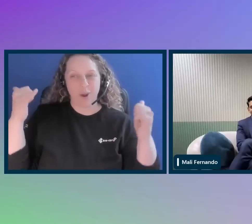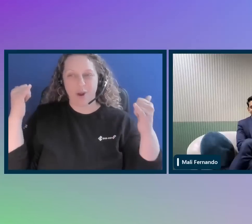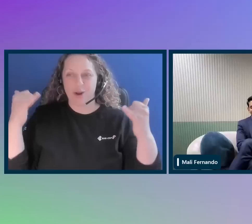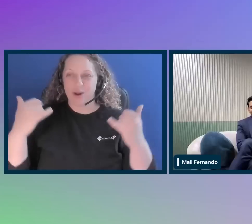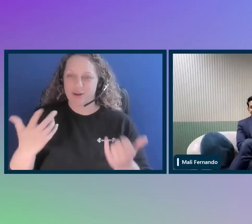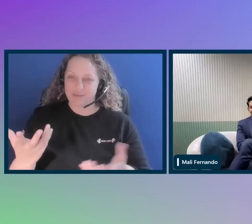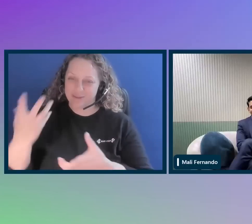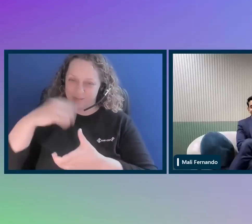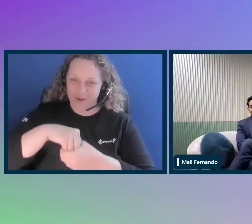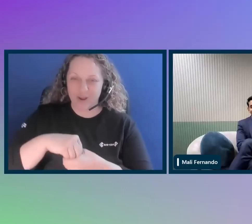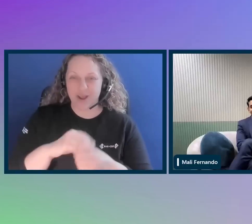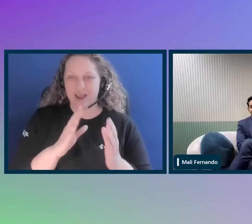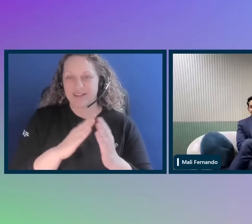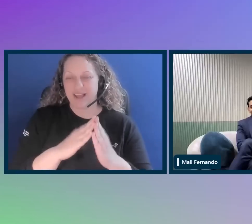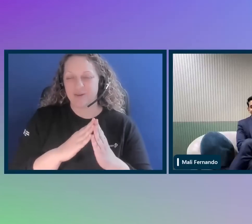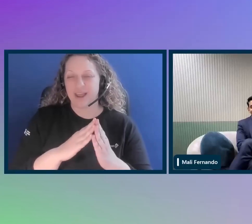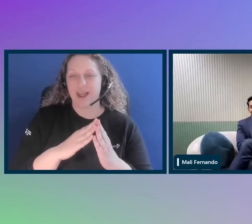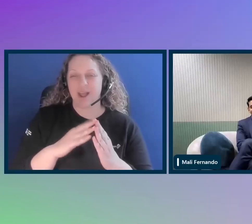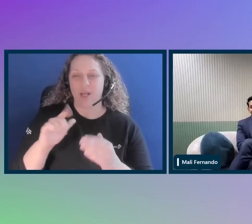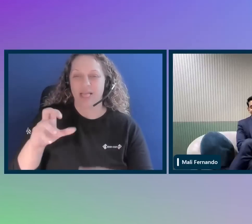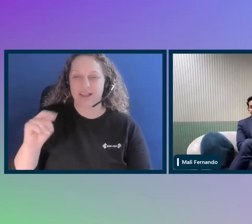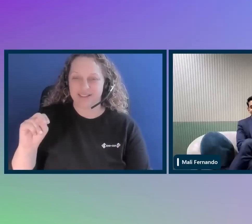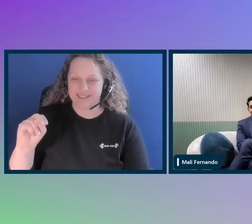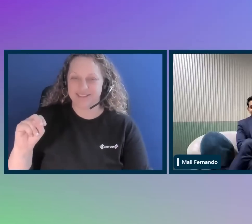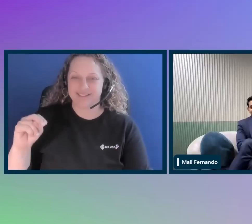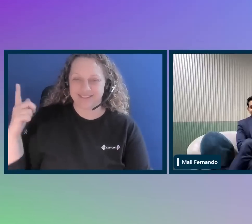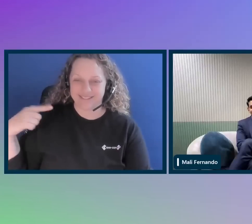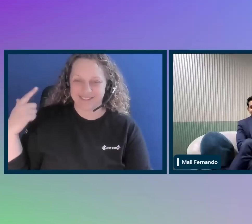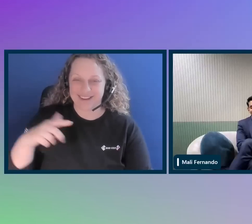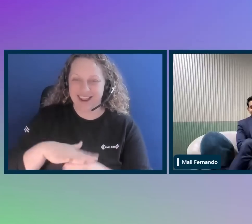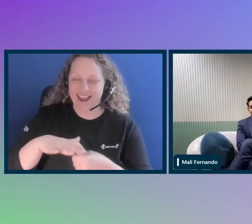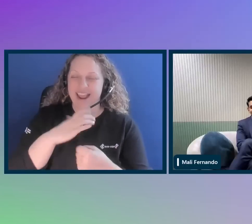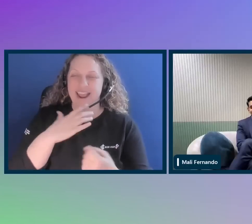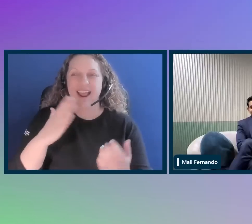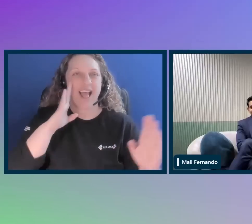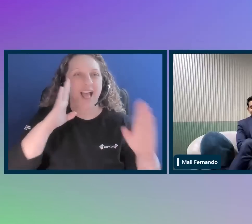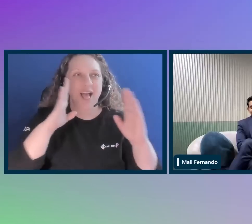in downtown London. And hello to many of you joining at HSBC